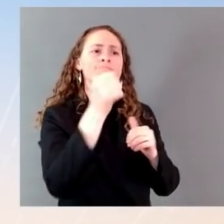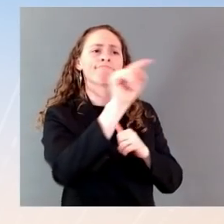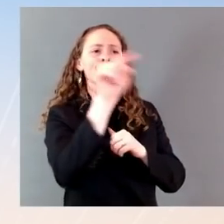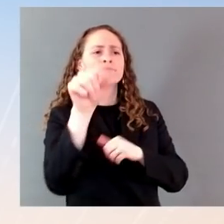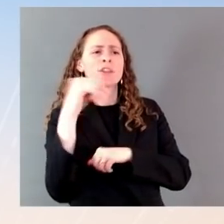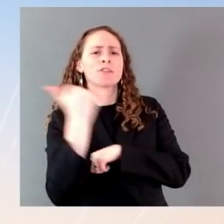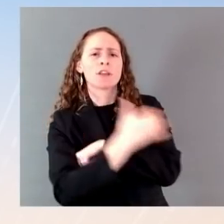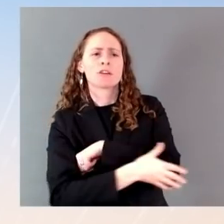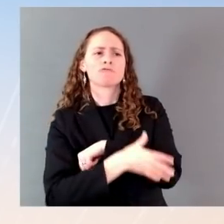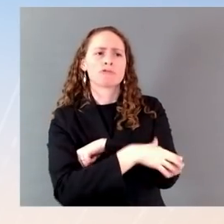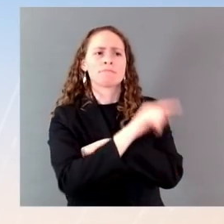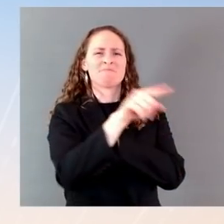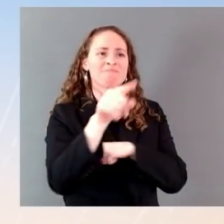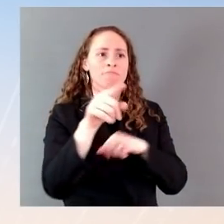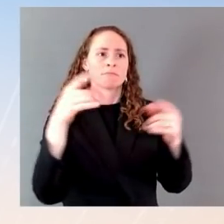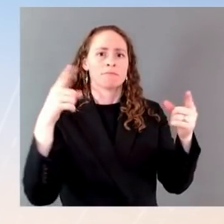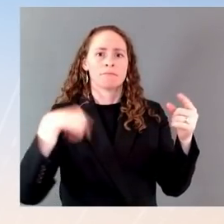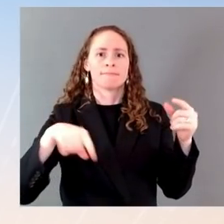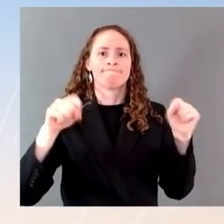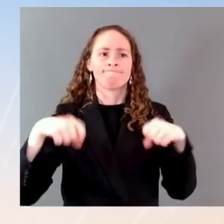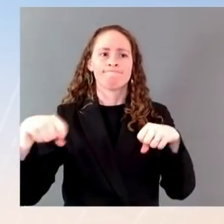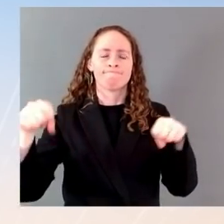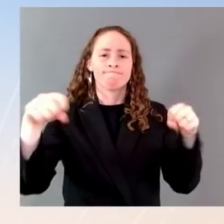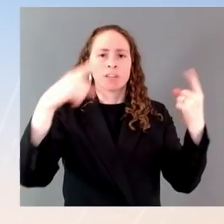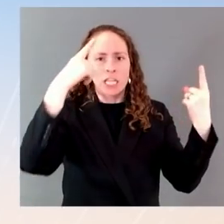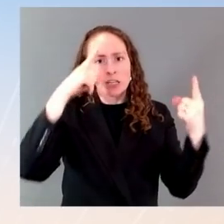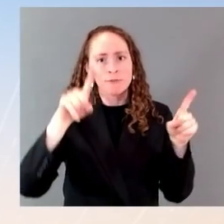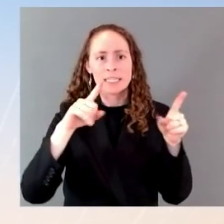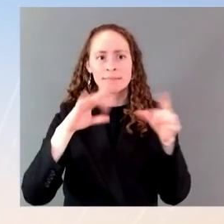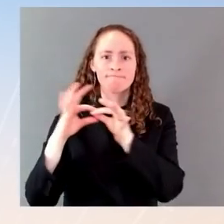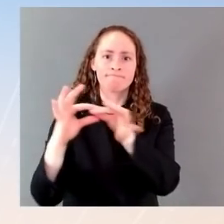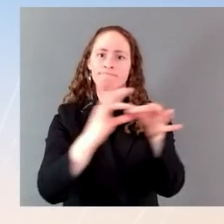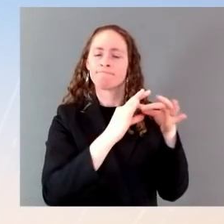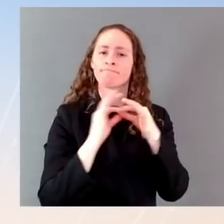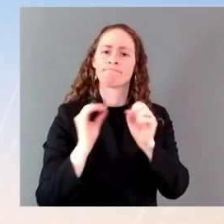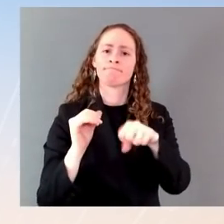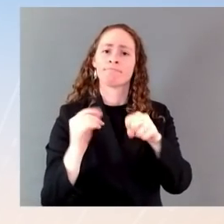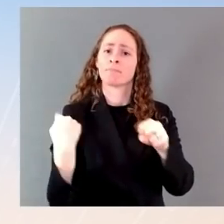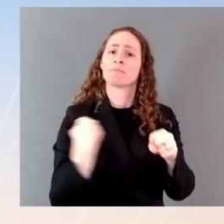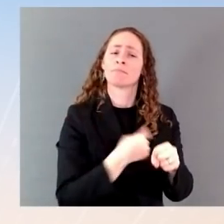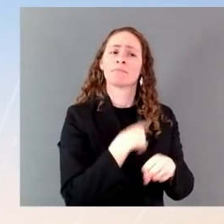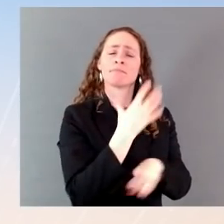And the measures we have put on the table are designed to show the Russian government